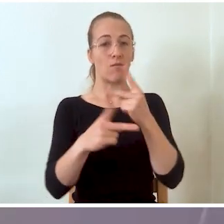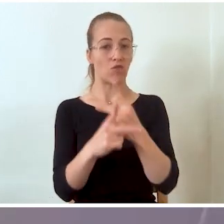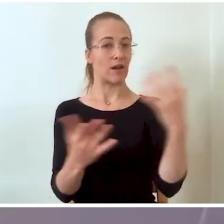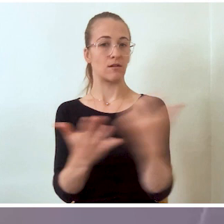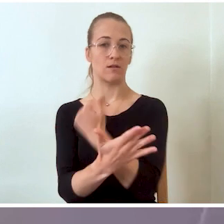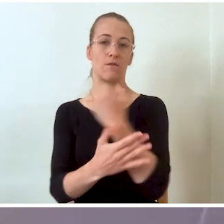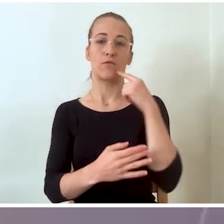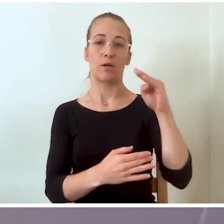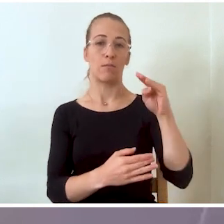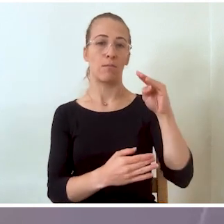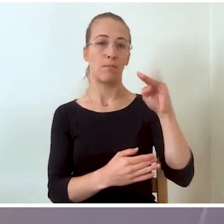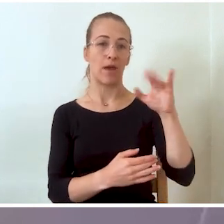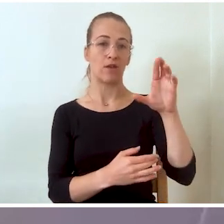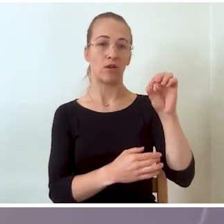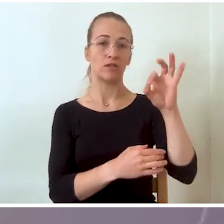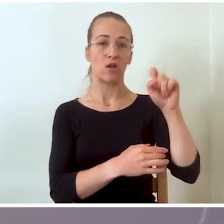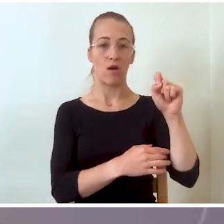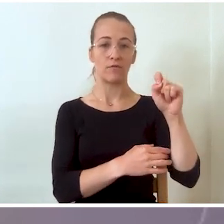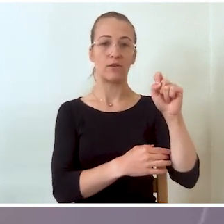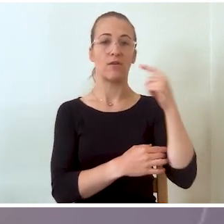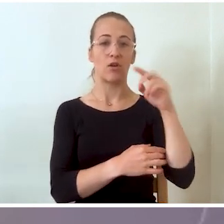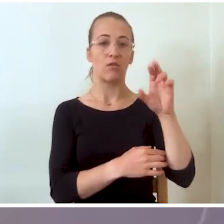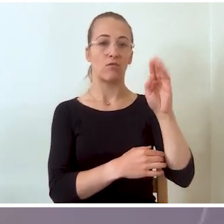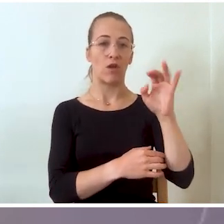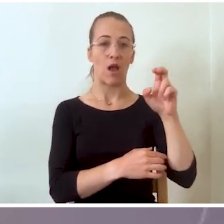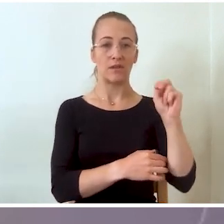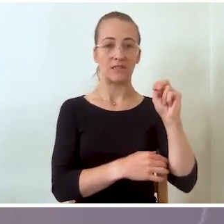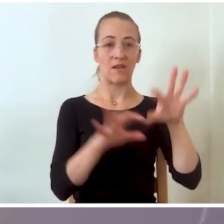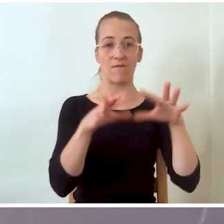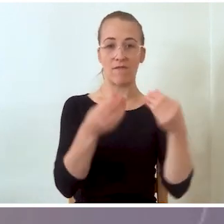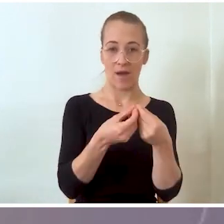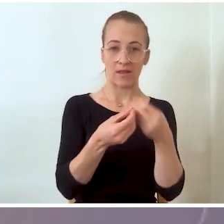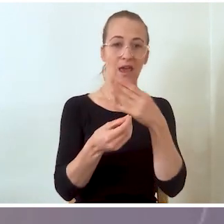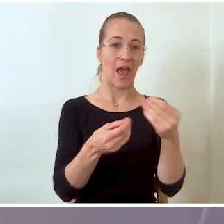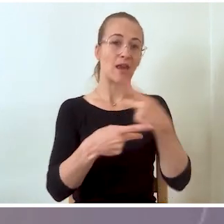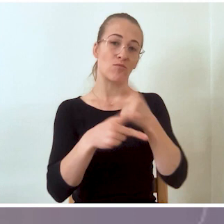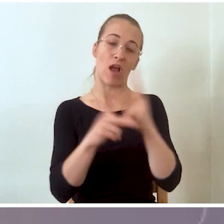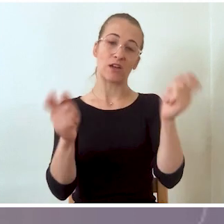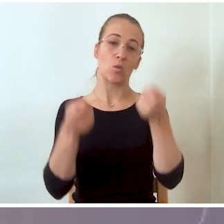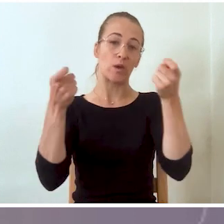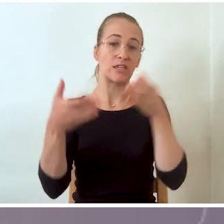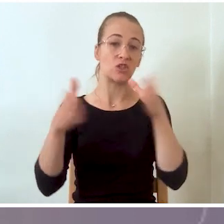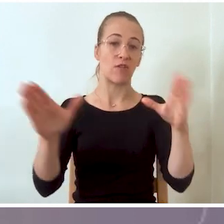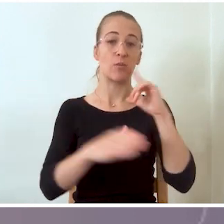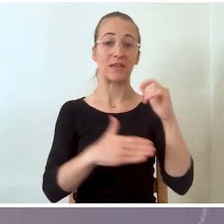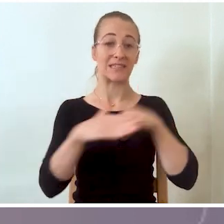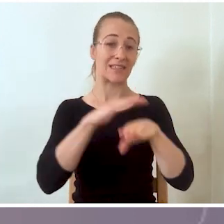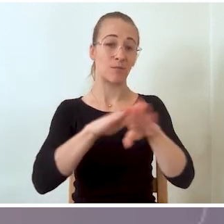that's a product win for the Robinson family, and it's a product win in general, because accessibility opened up a marketplace.